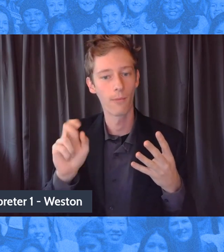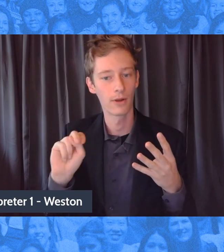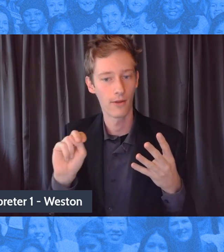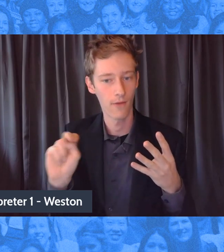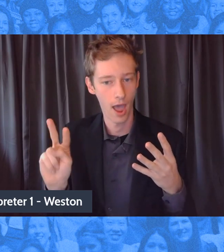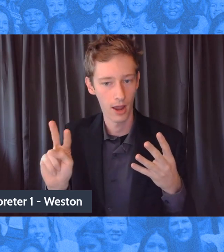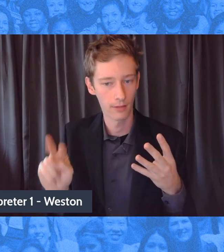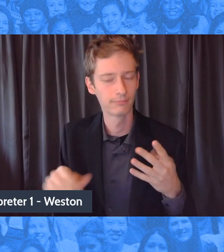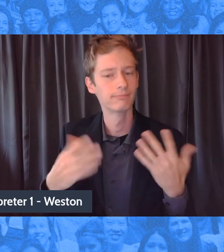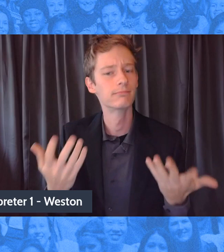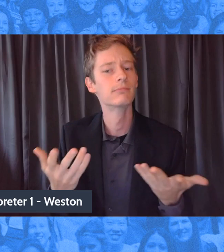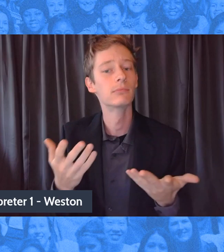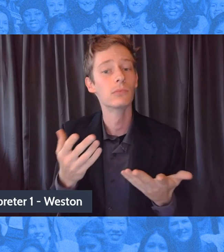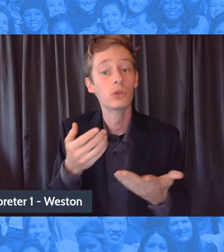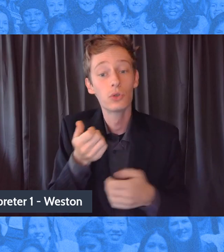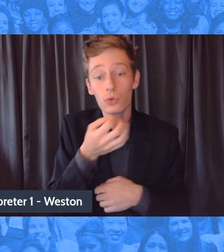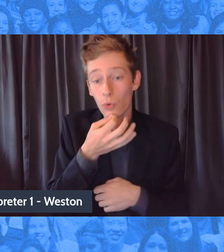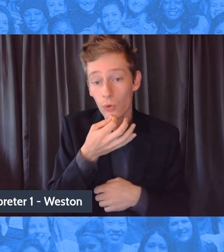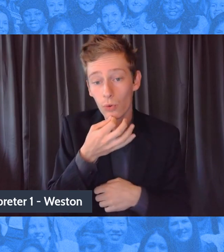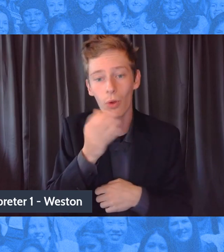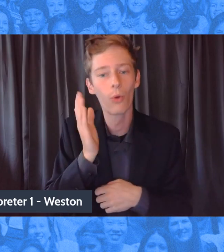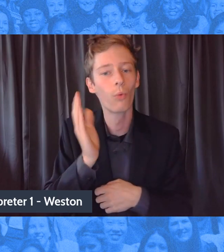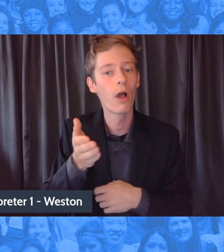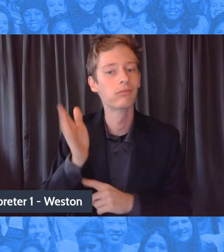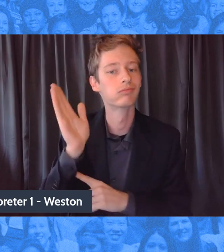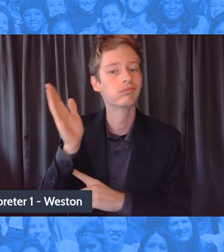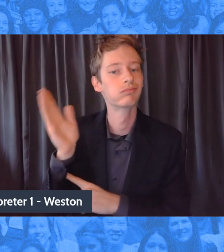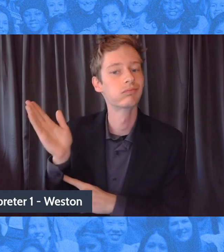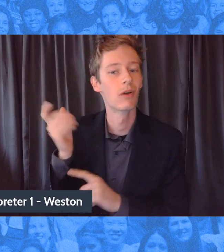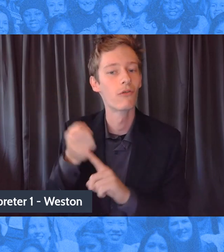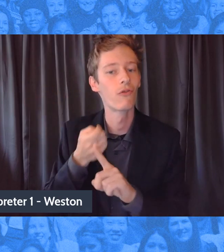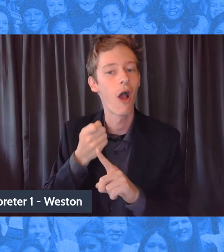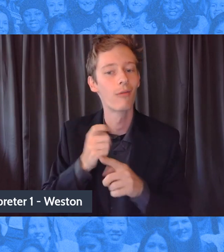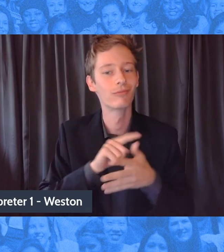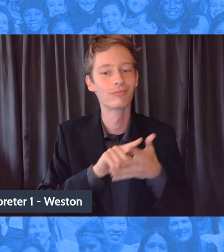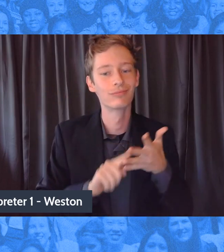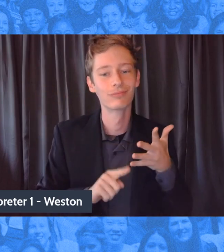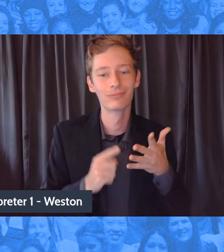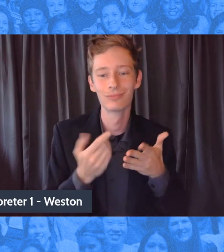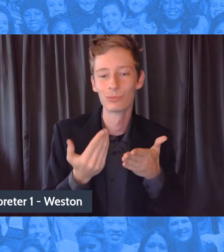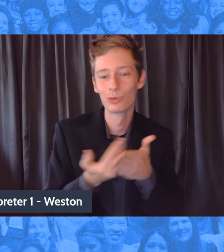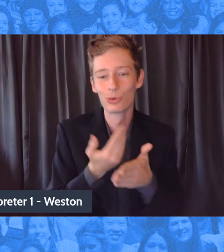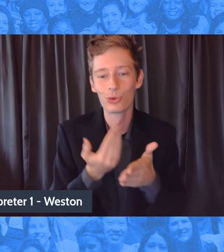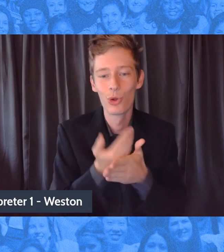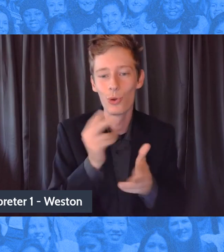you'll have the privilege of hearing from EMILY's List latest groundbreaker and history maker,